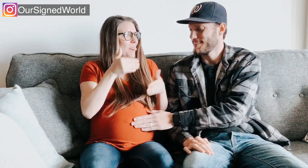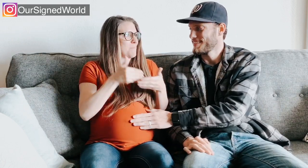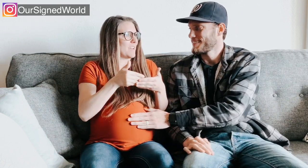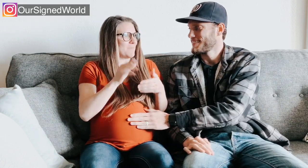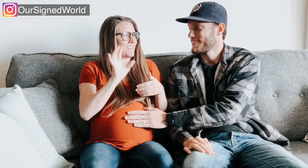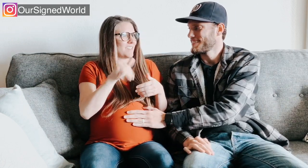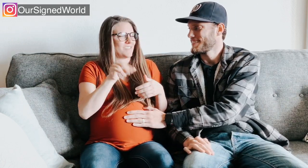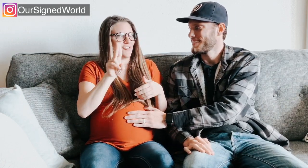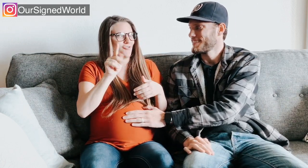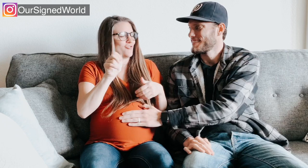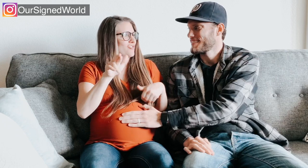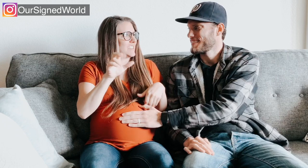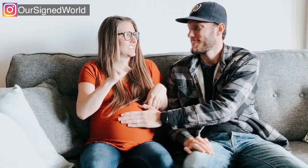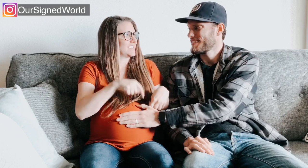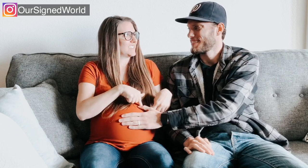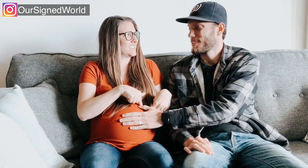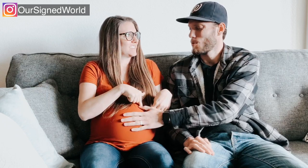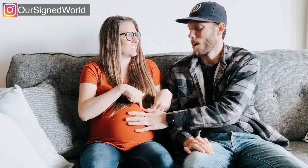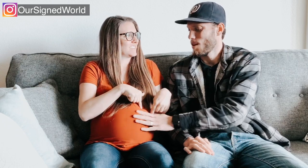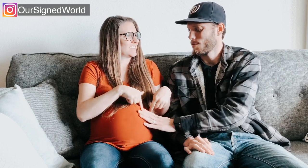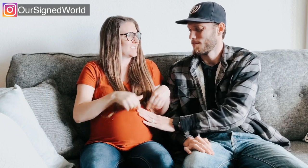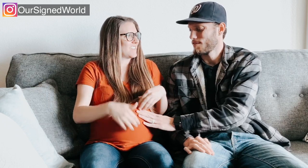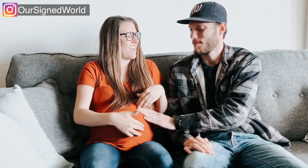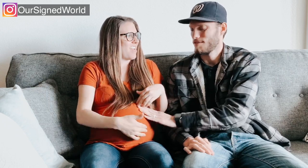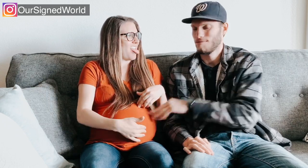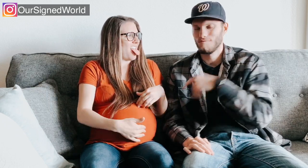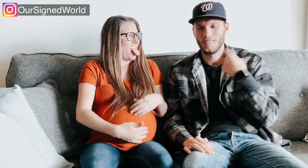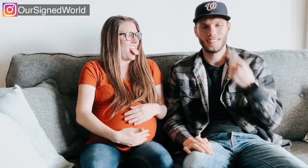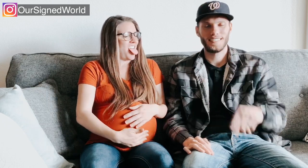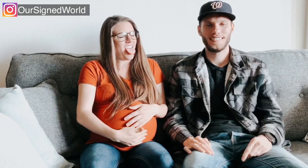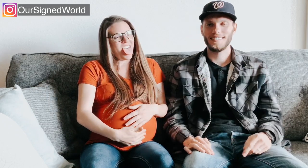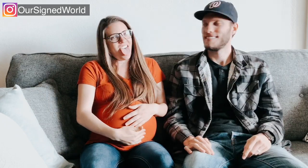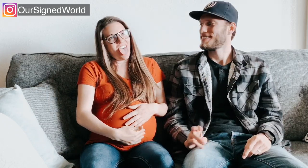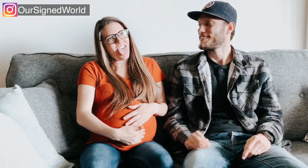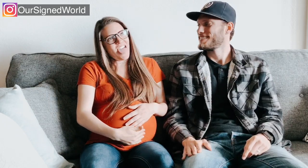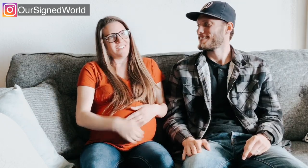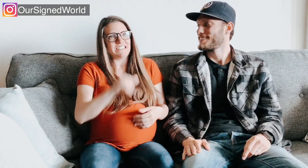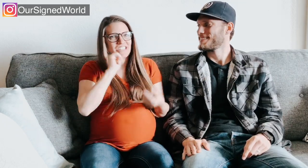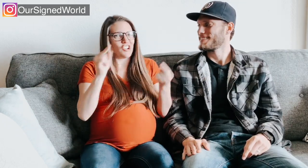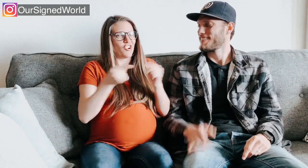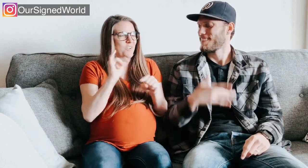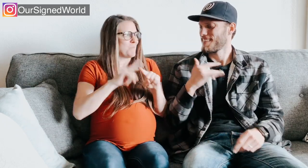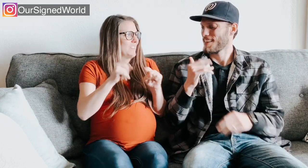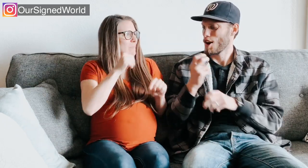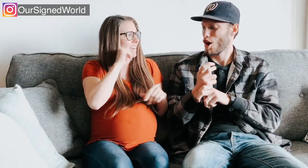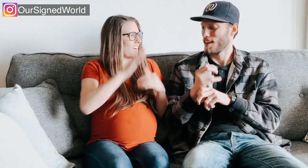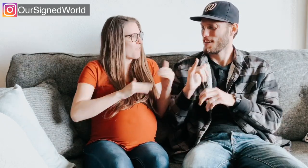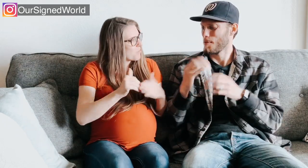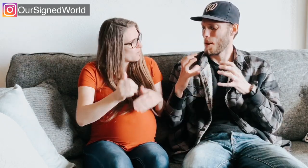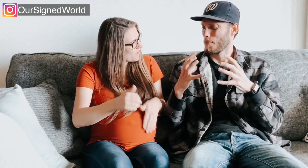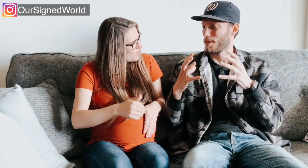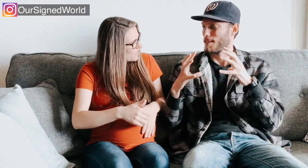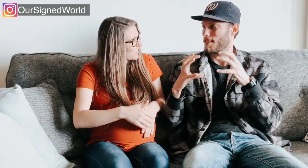That's not the baby. Thats my uterus. Wow, crazy. It doesn't hurt, it's just uncomfortable.